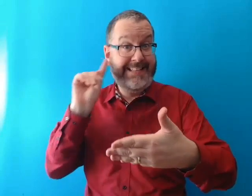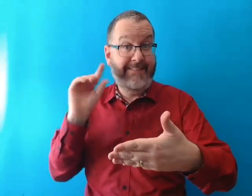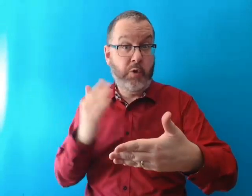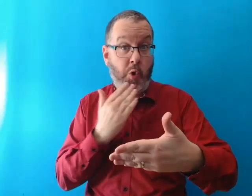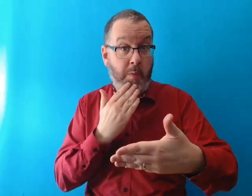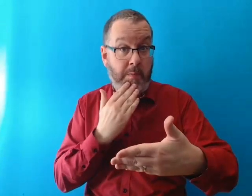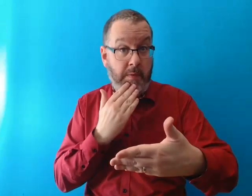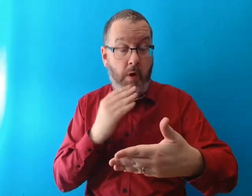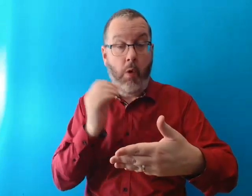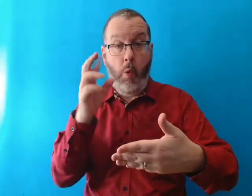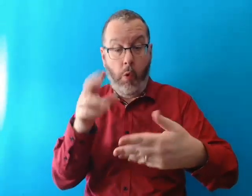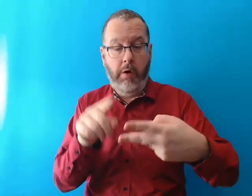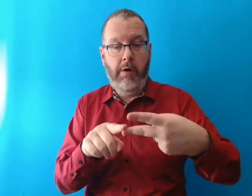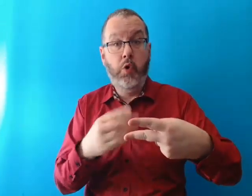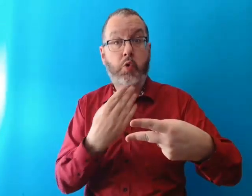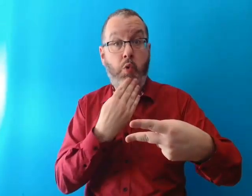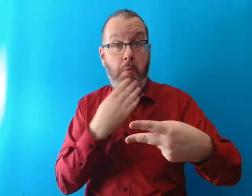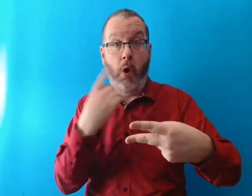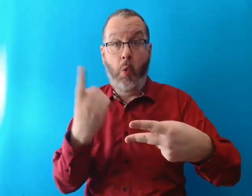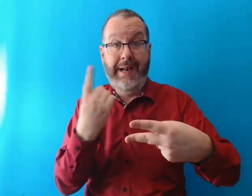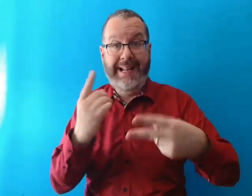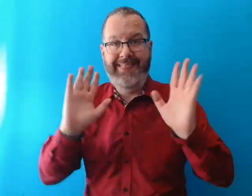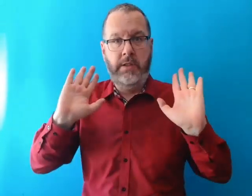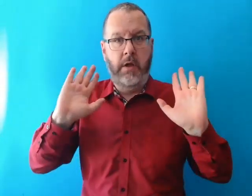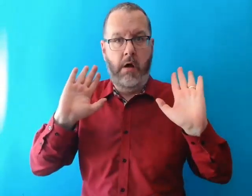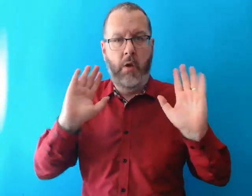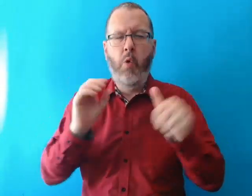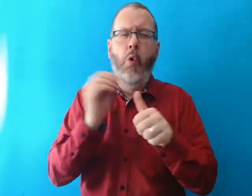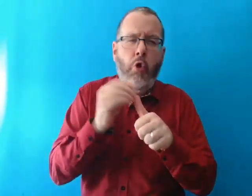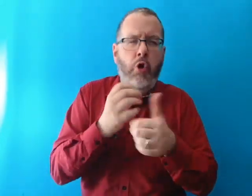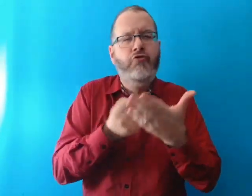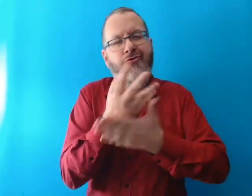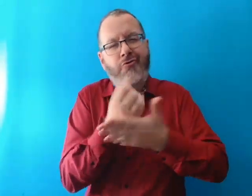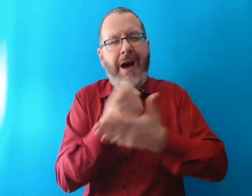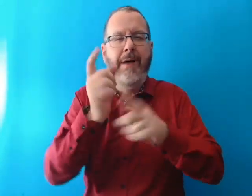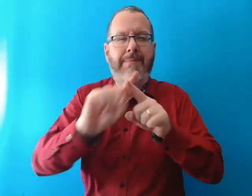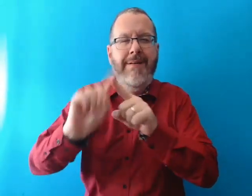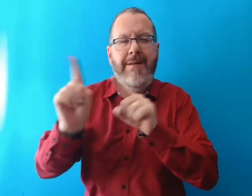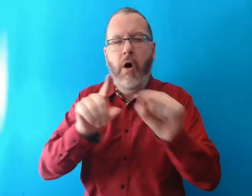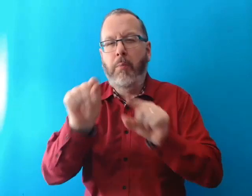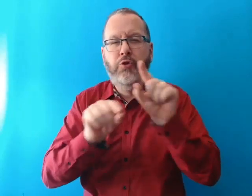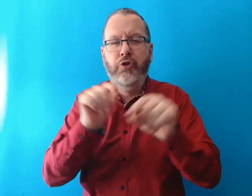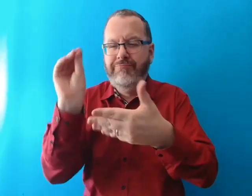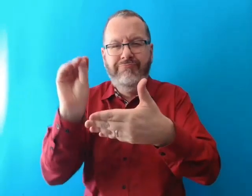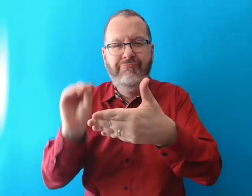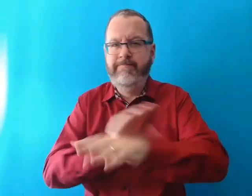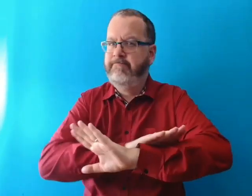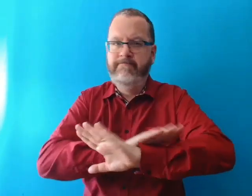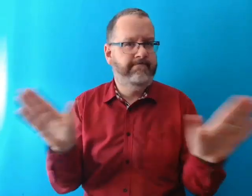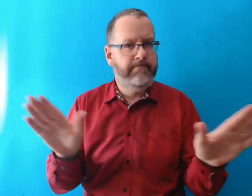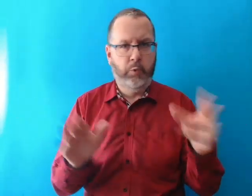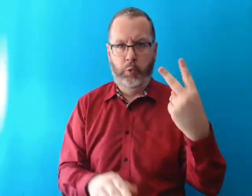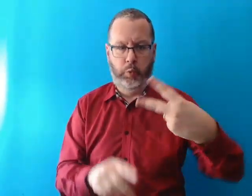‘deaf and dumb’ – or - ‘dumb only’.